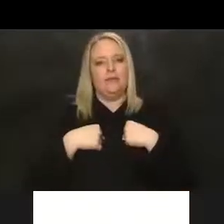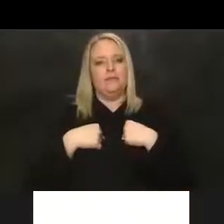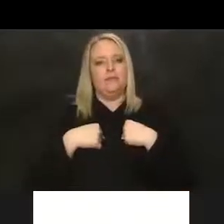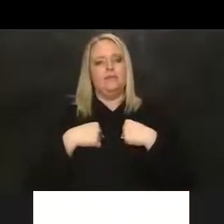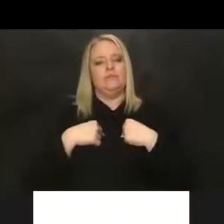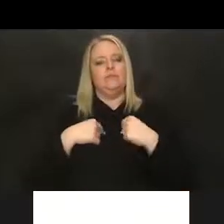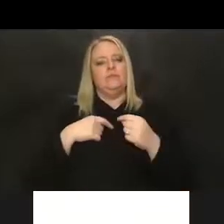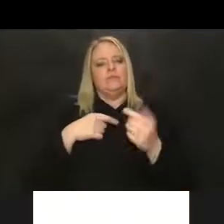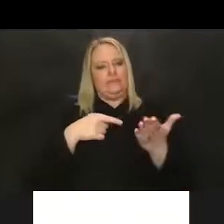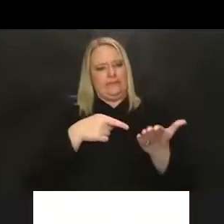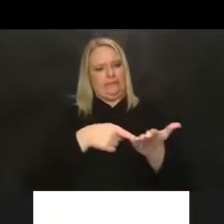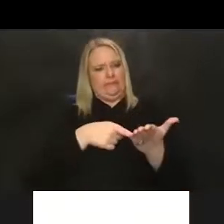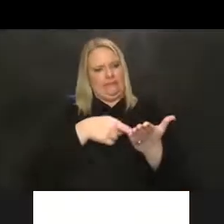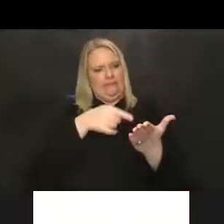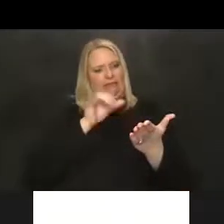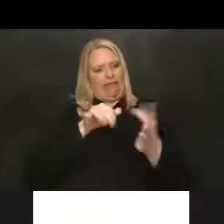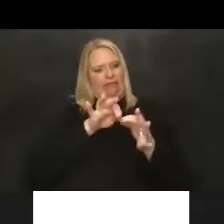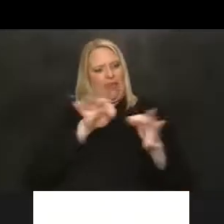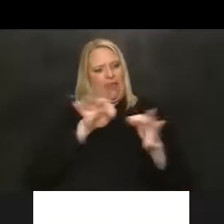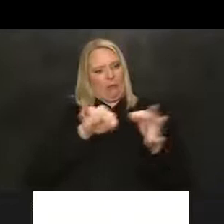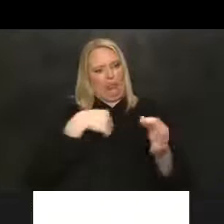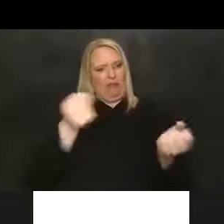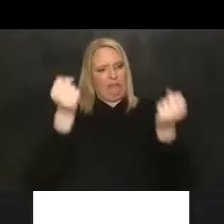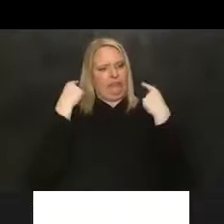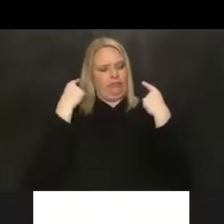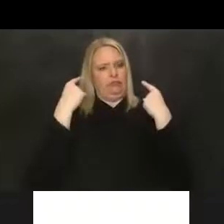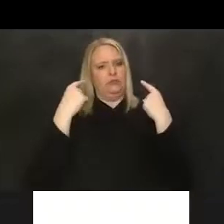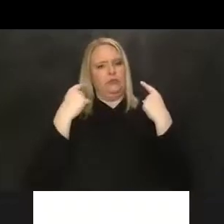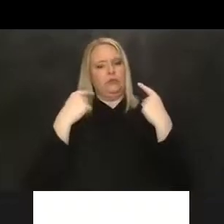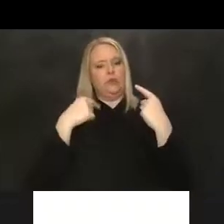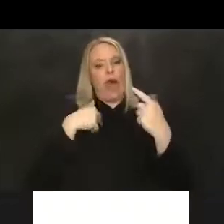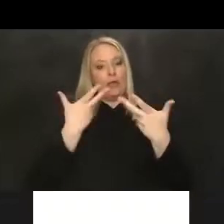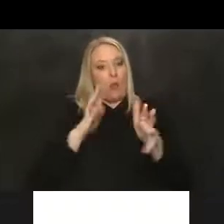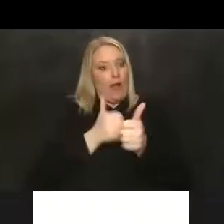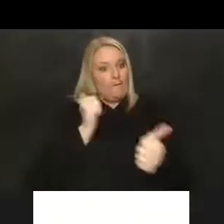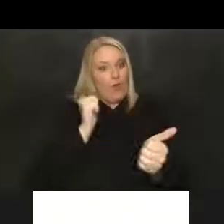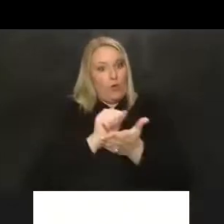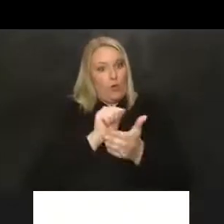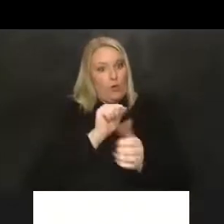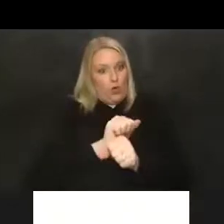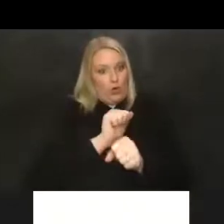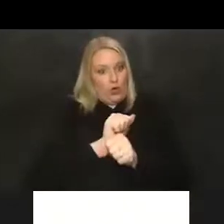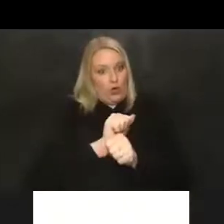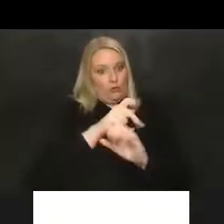language that is unfamiliar to me" - I didn't want to shy away from any work, any projects, because